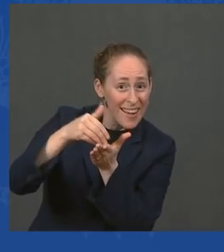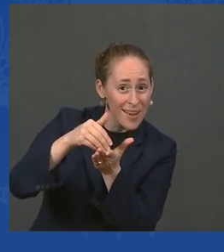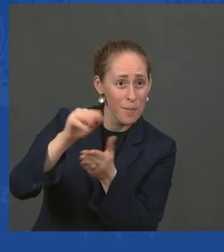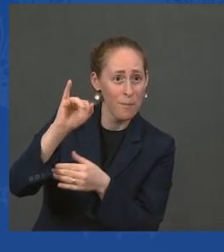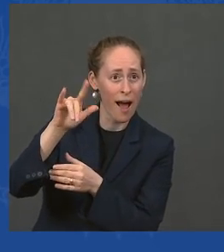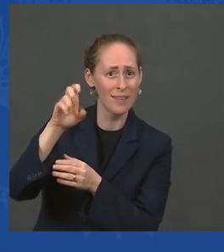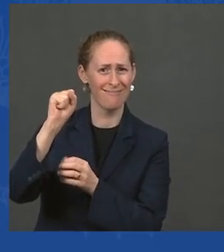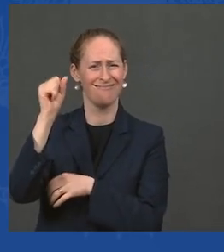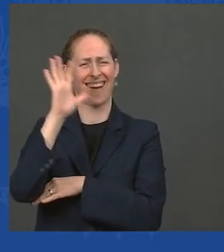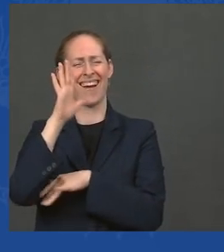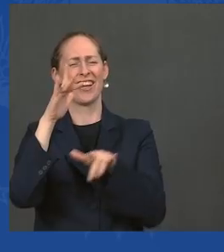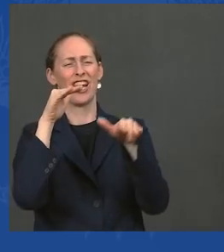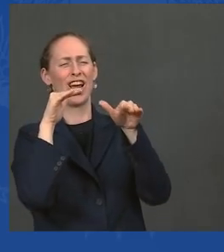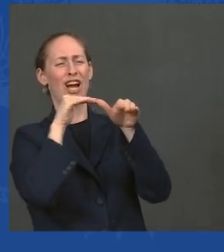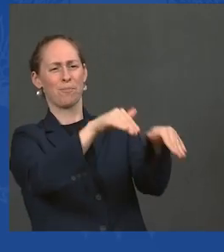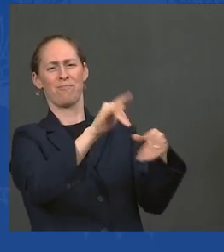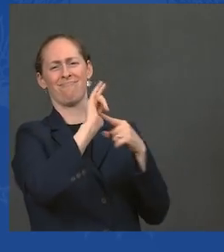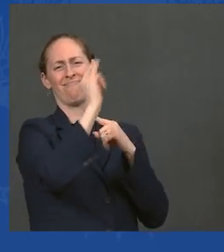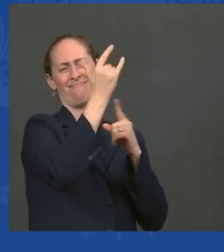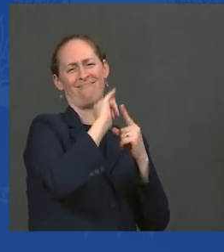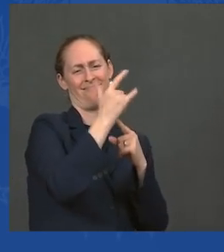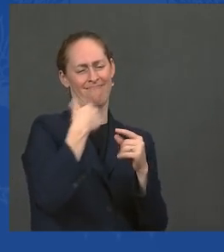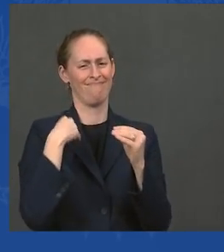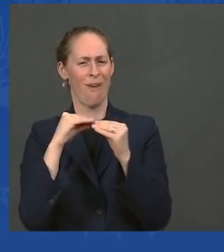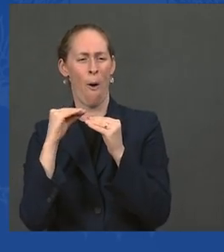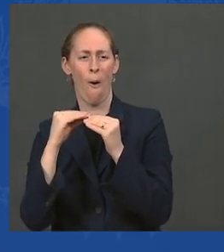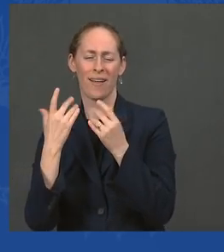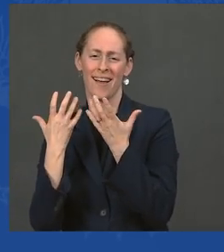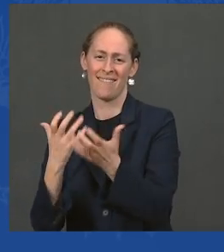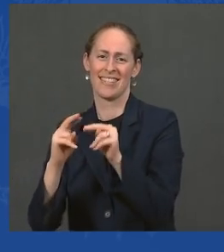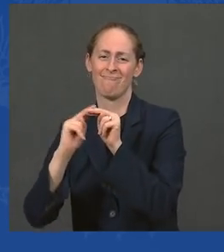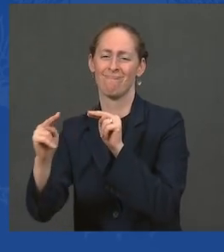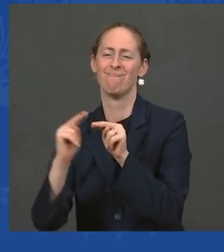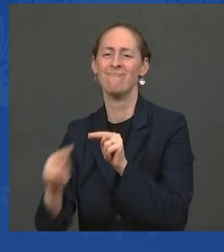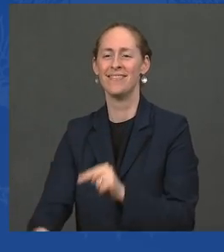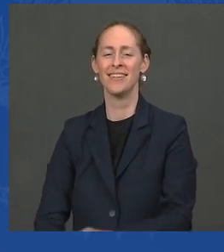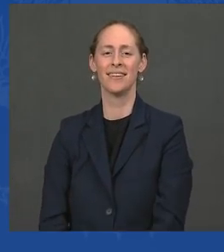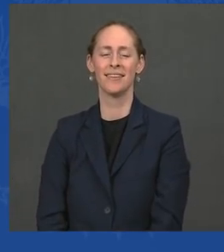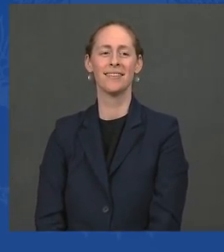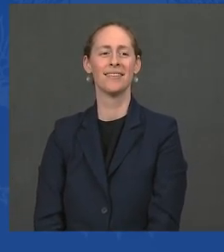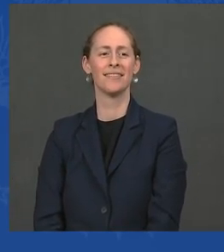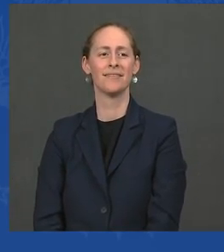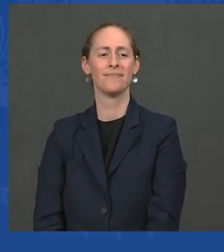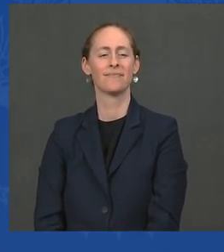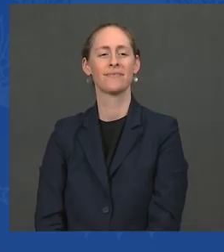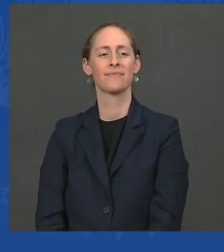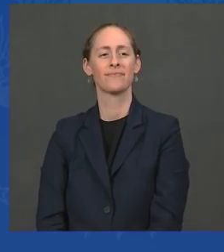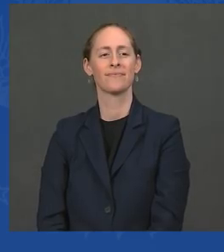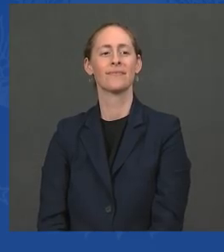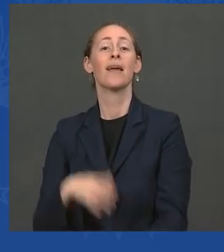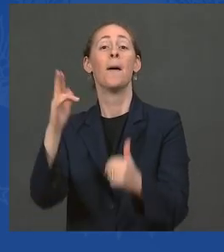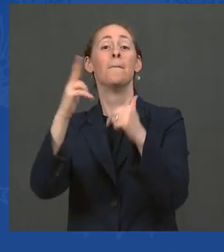But in the Build Back Better plan, I got more money for passenger rail than the entire Amtrak system cost to begin with.